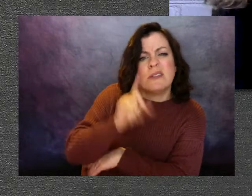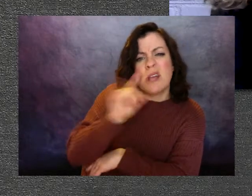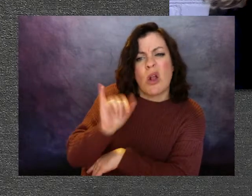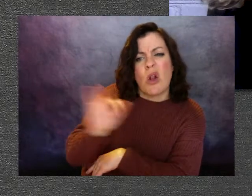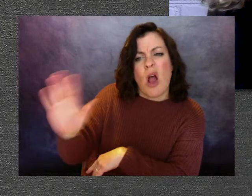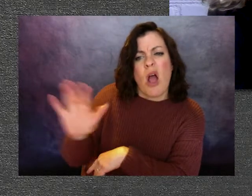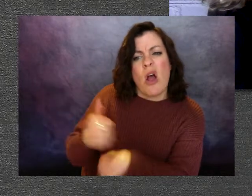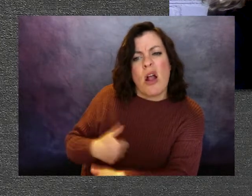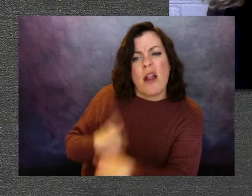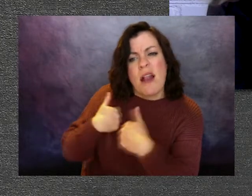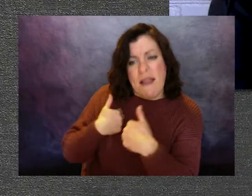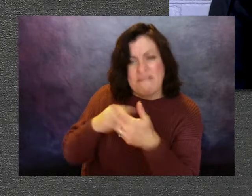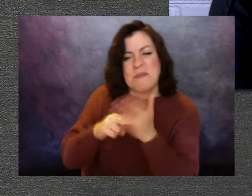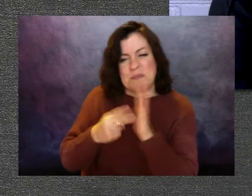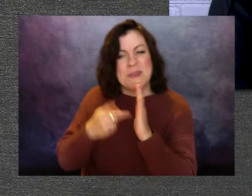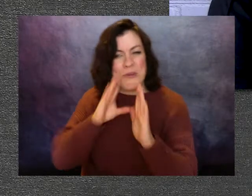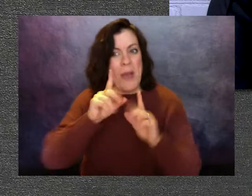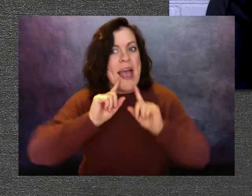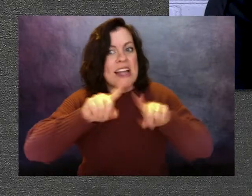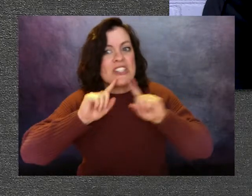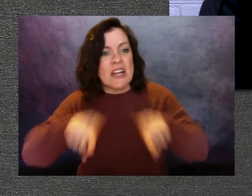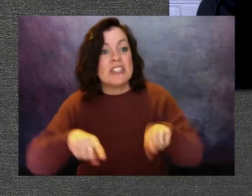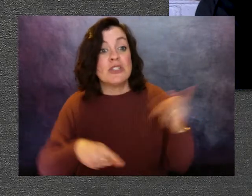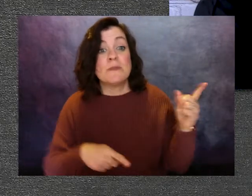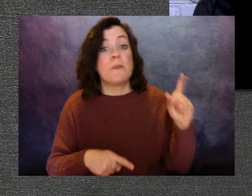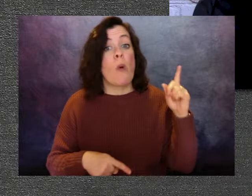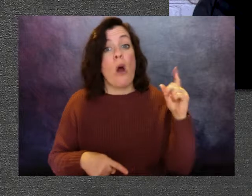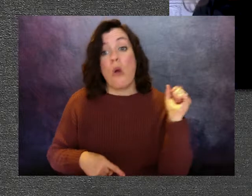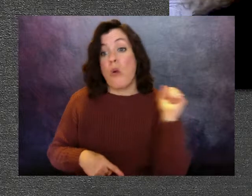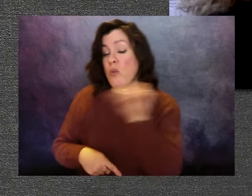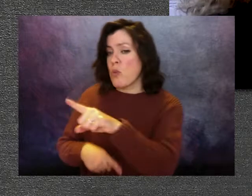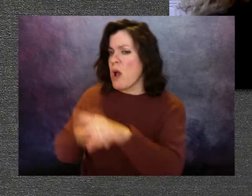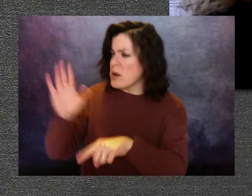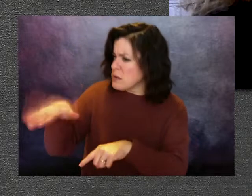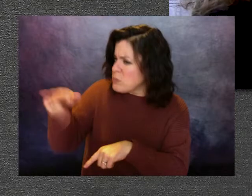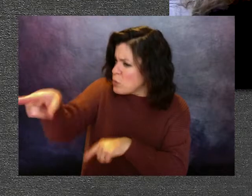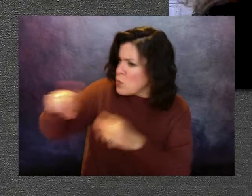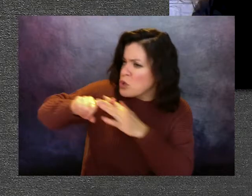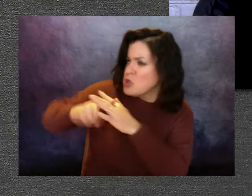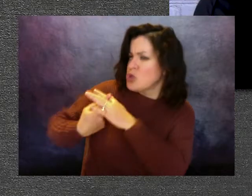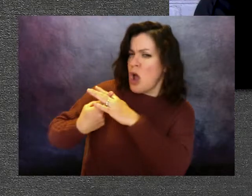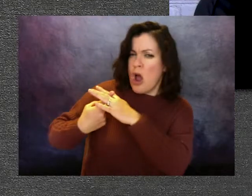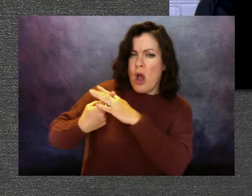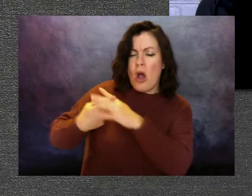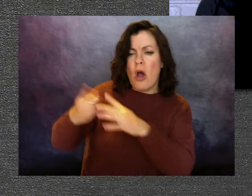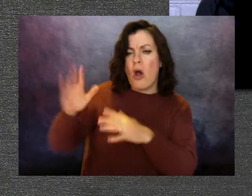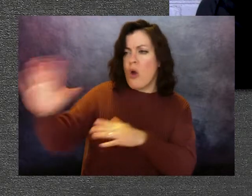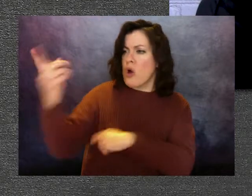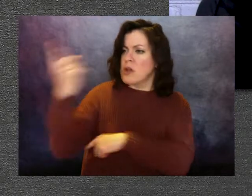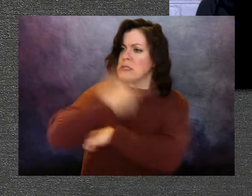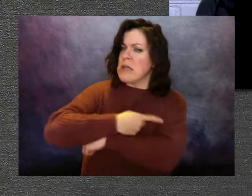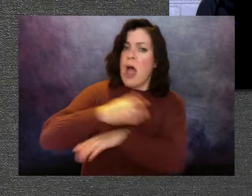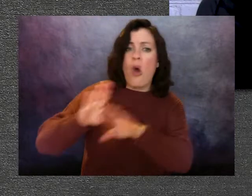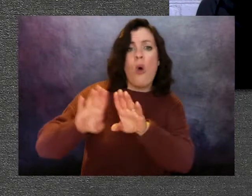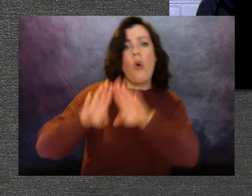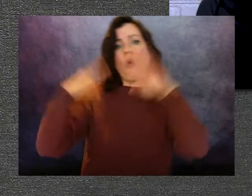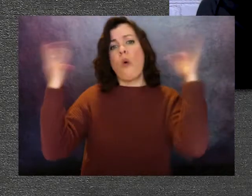what happens at the start of a veterinarians day? Do you think they have to go to work early?